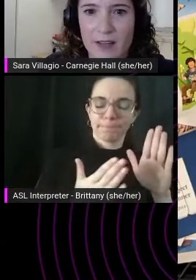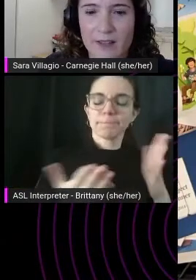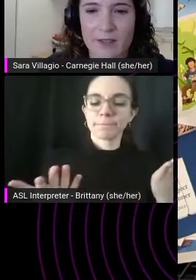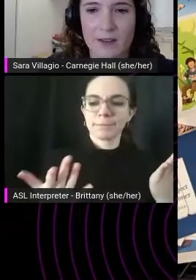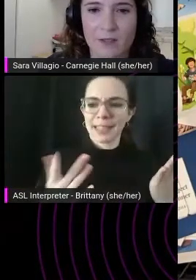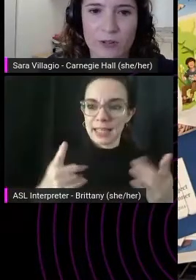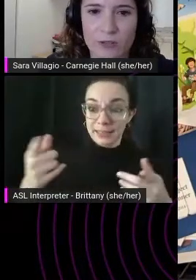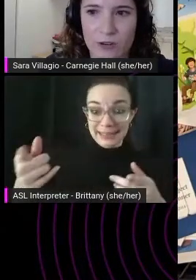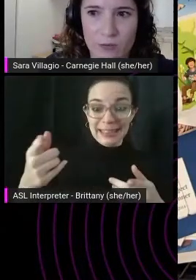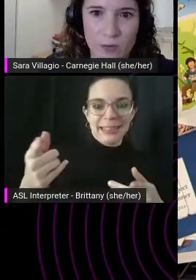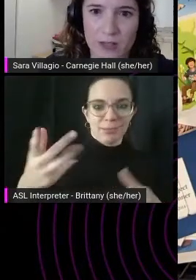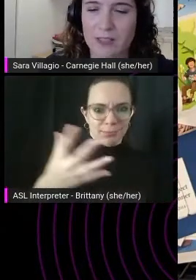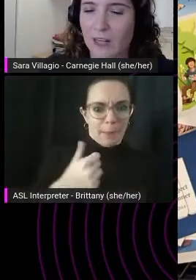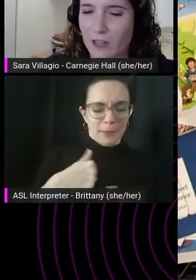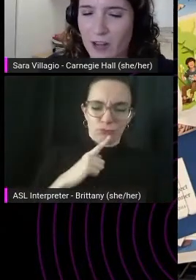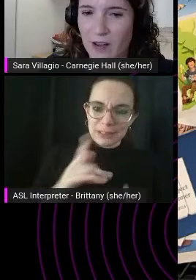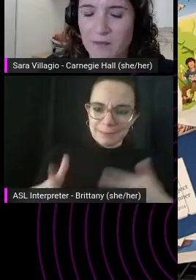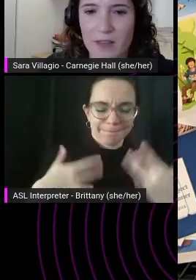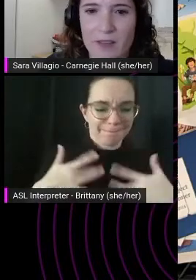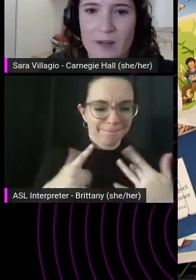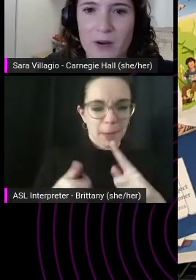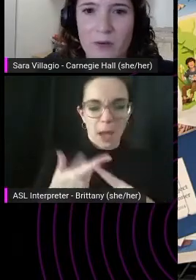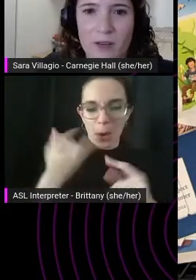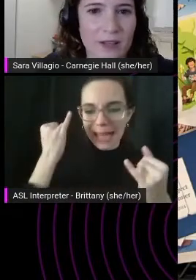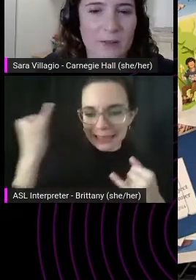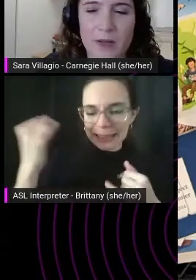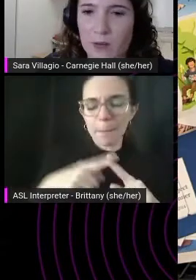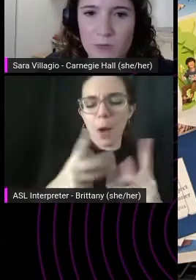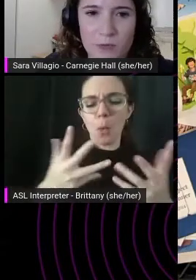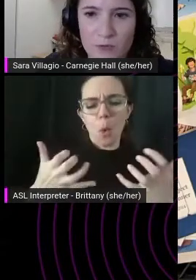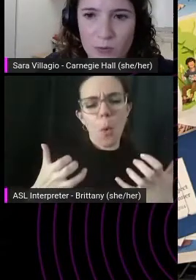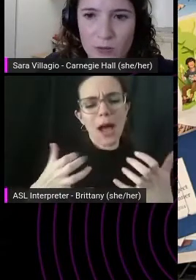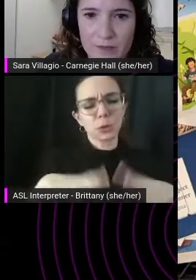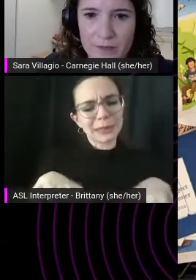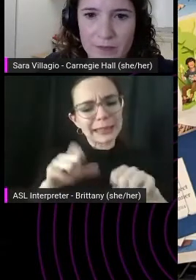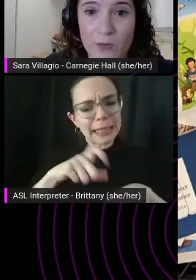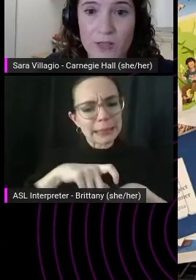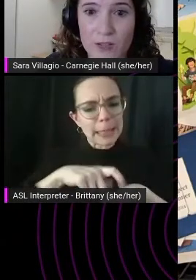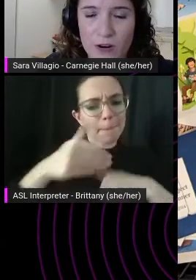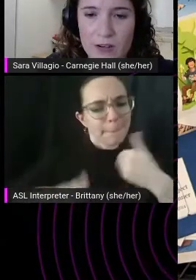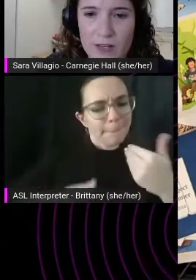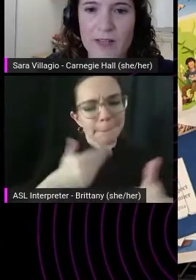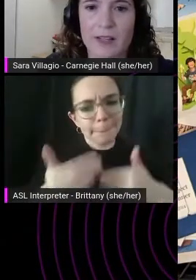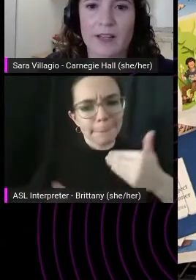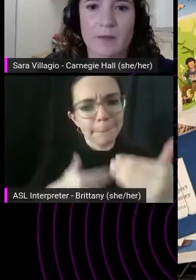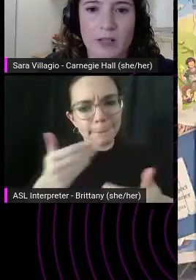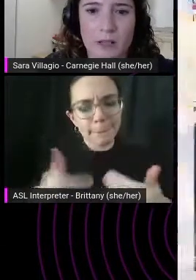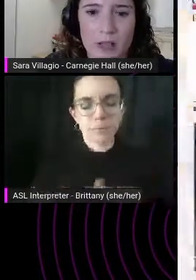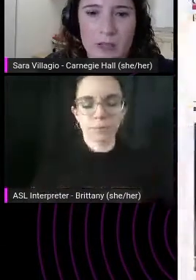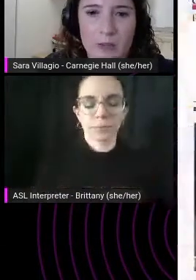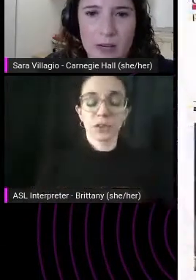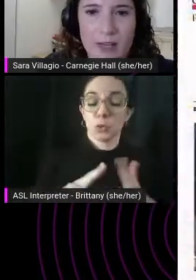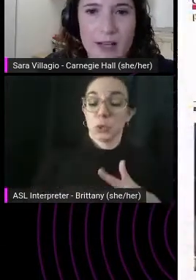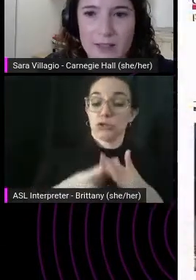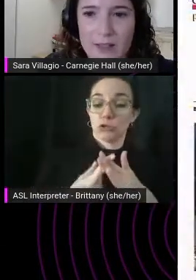And, of course though, we wanted to take our time and think about the best way to move it forward. So we started by looking at the brand assets